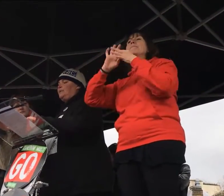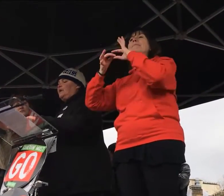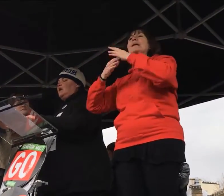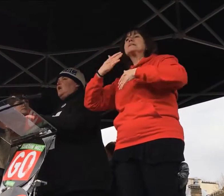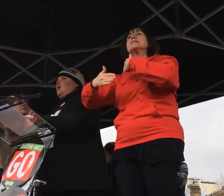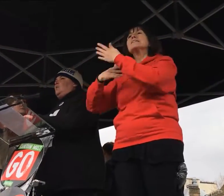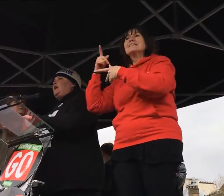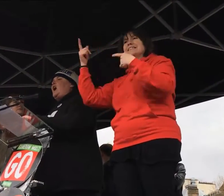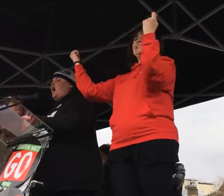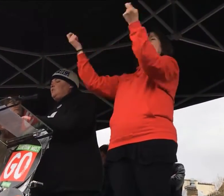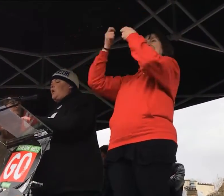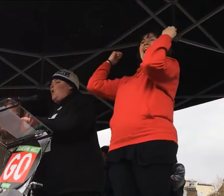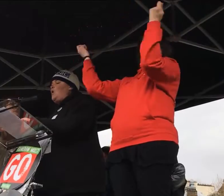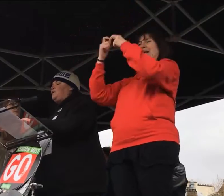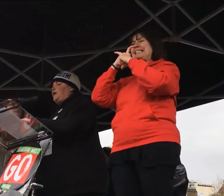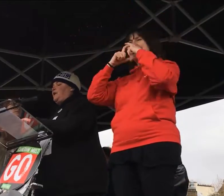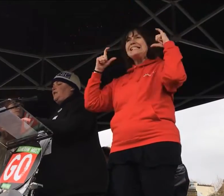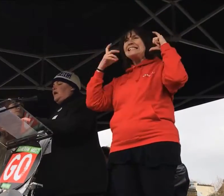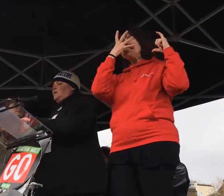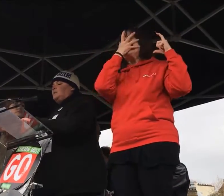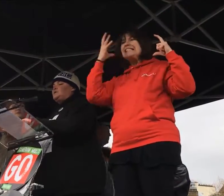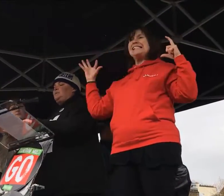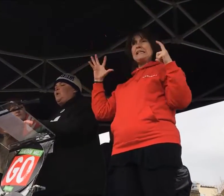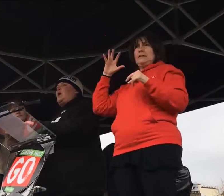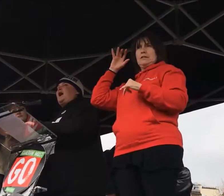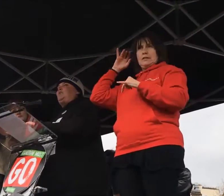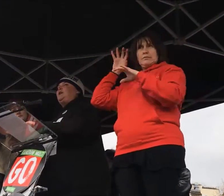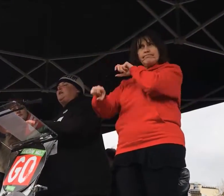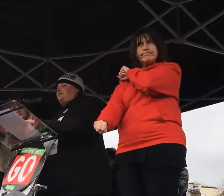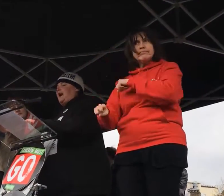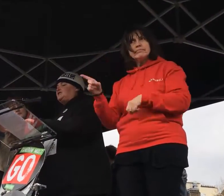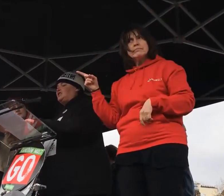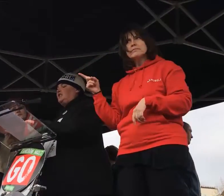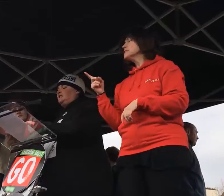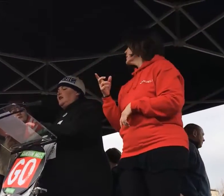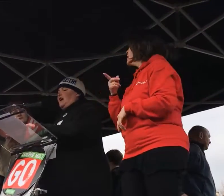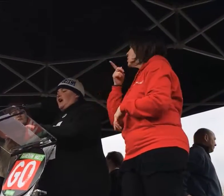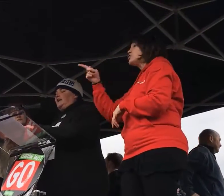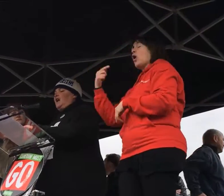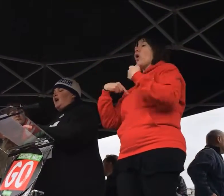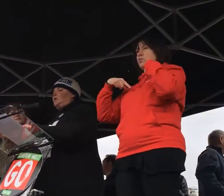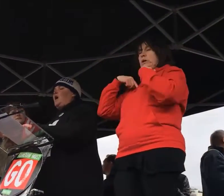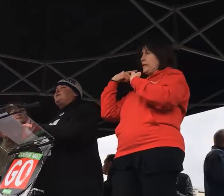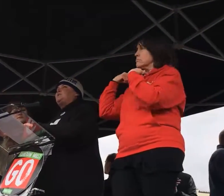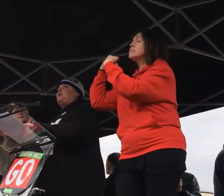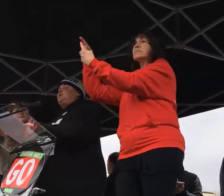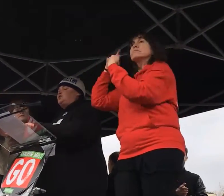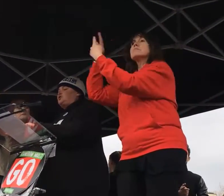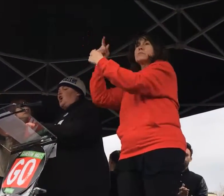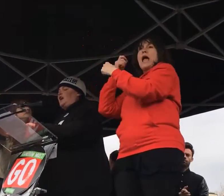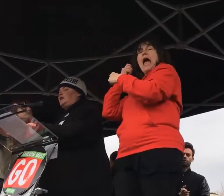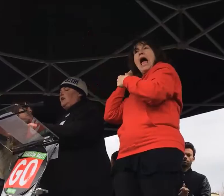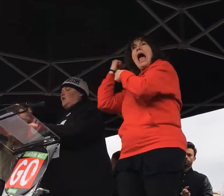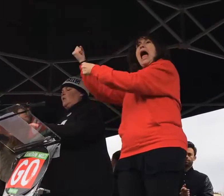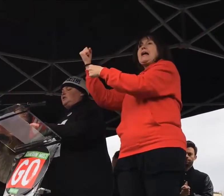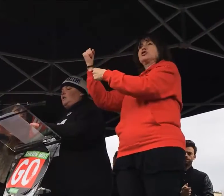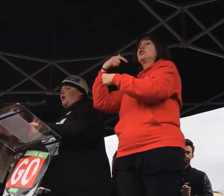people, we hope all of you, will support our week of action and likewise, when you strike, when you occupy, and when you resist, you will have DPAC solidarity. .